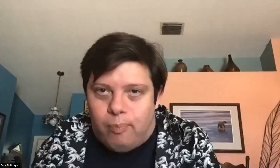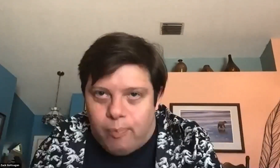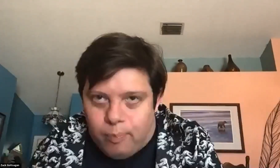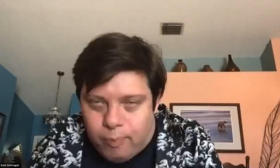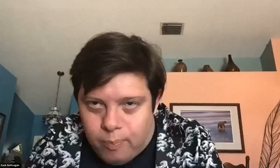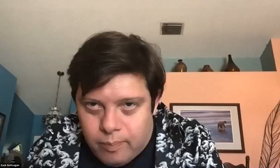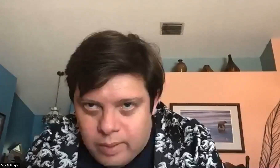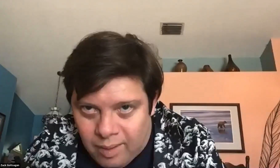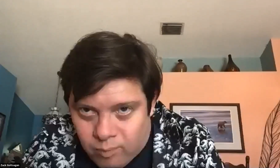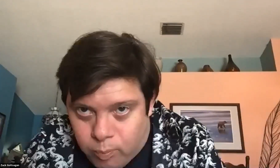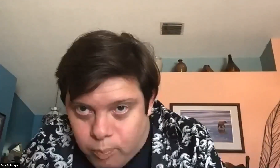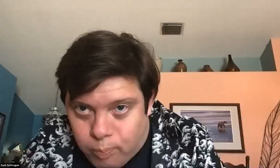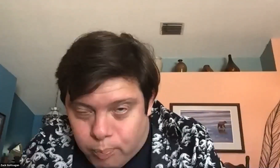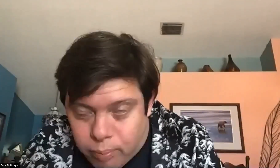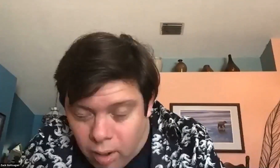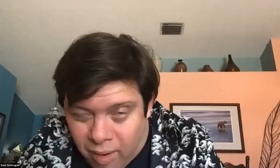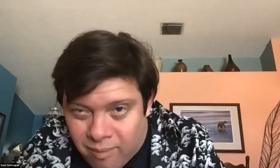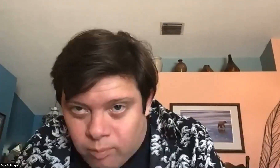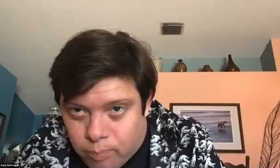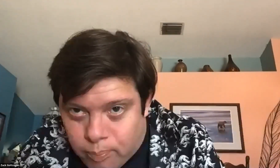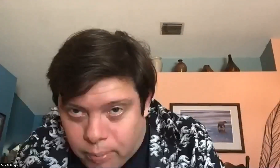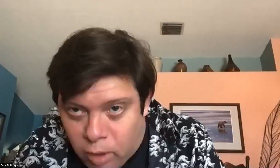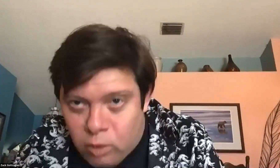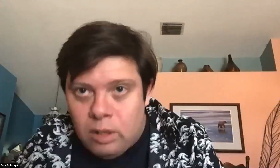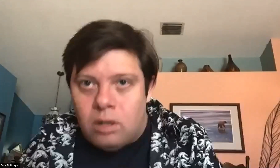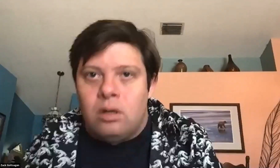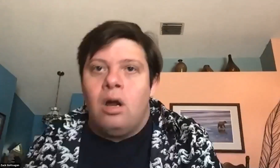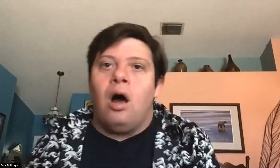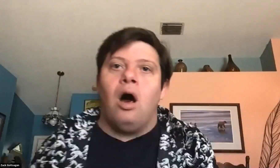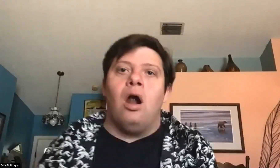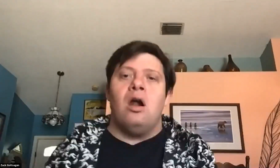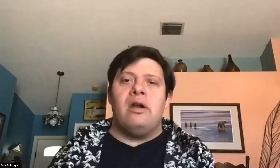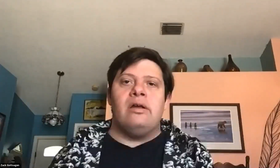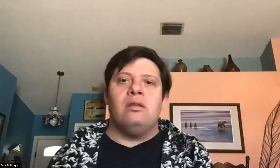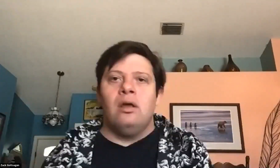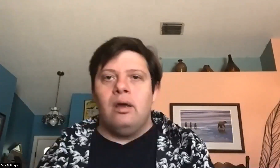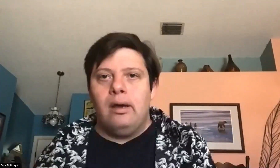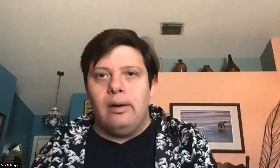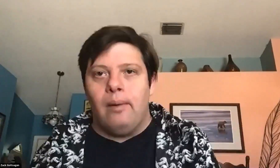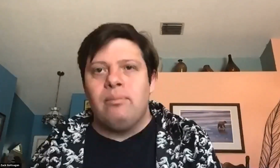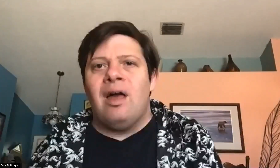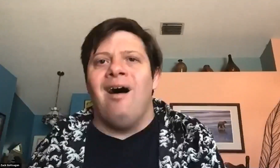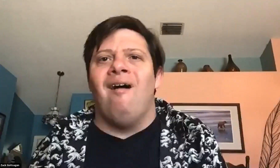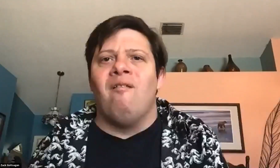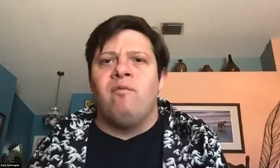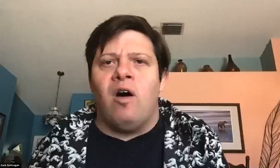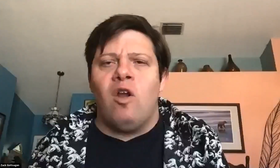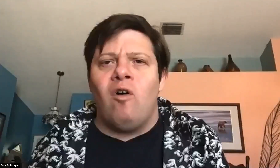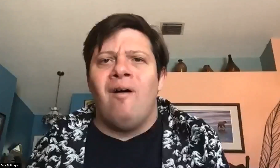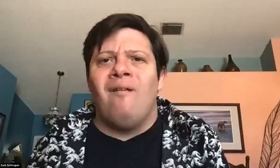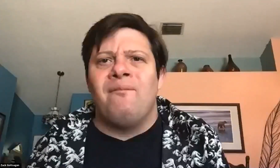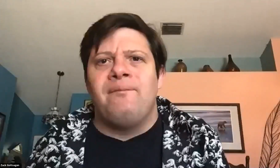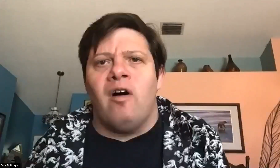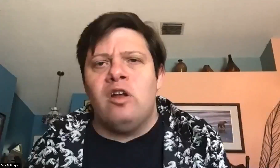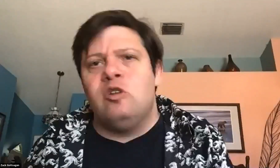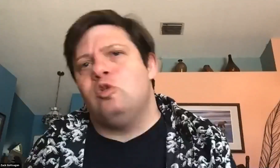, you know